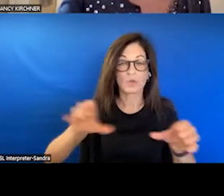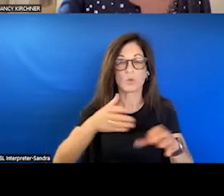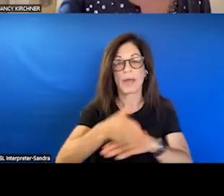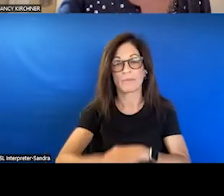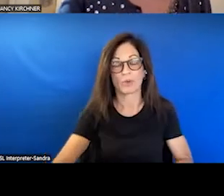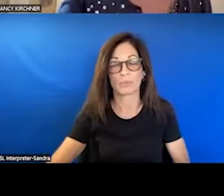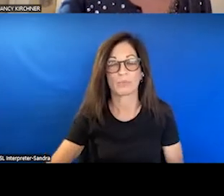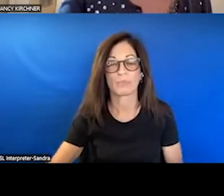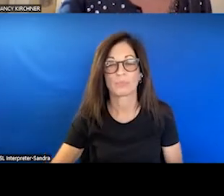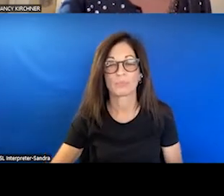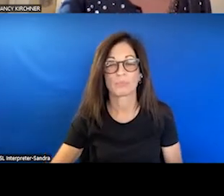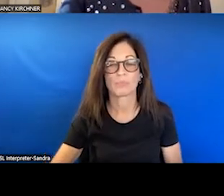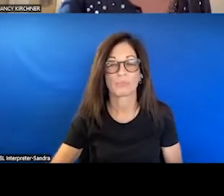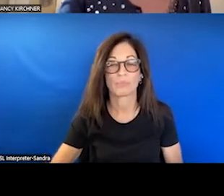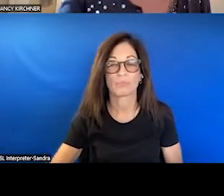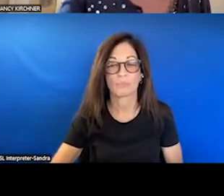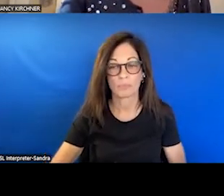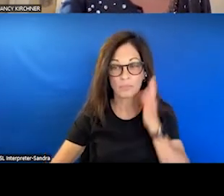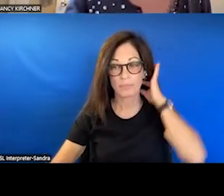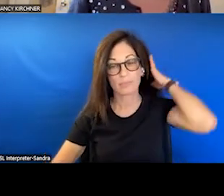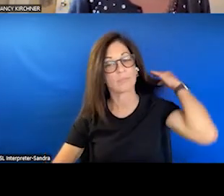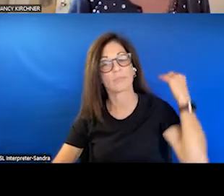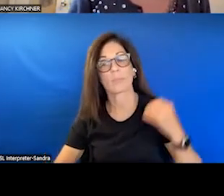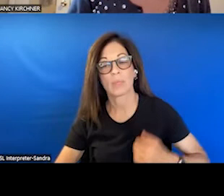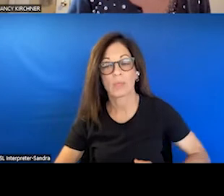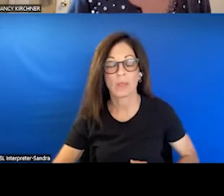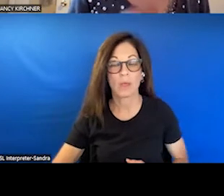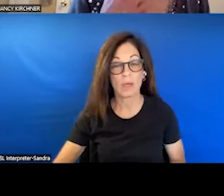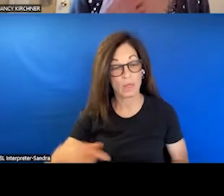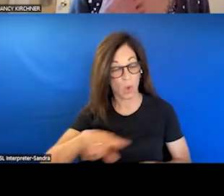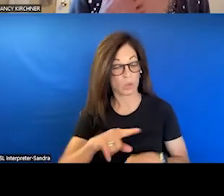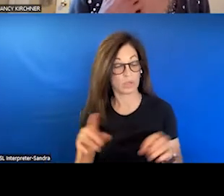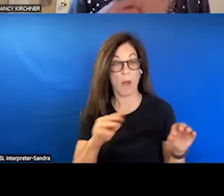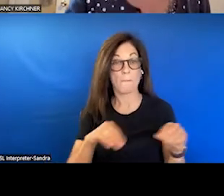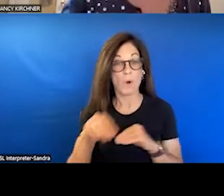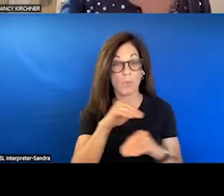THESE MOBILE CRISIS TEAMS NEED TO MAINTAIN RELATIONSHIPS WITH RELEVANT COMMUNITY PARTNERS.